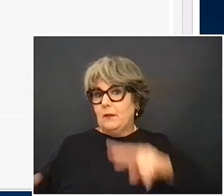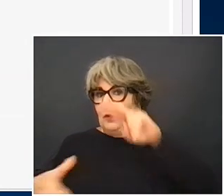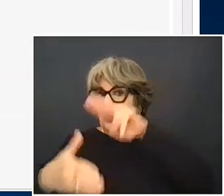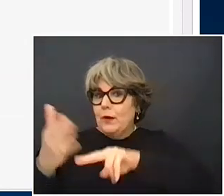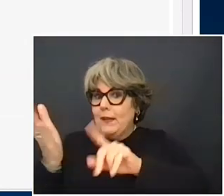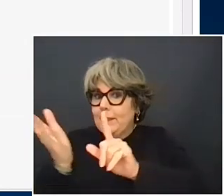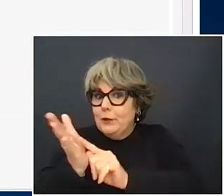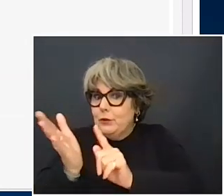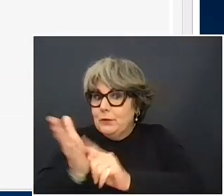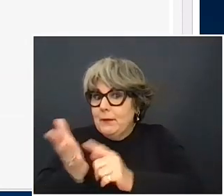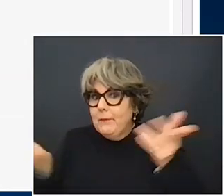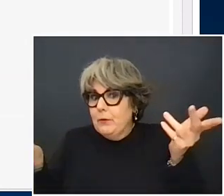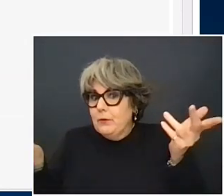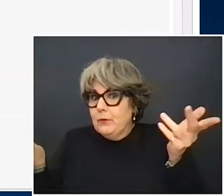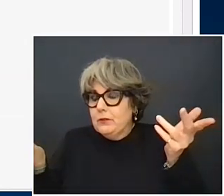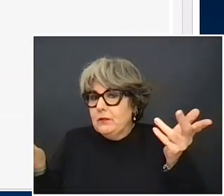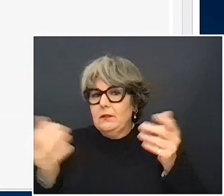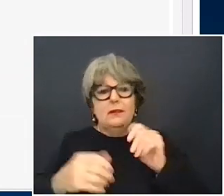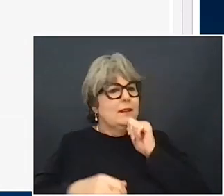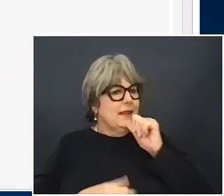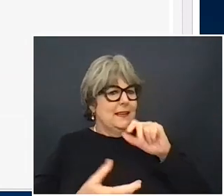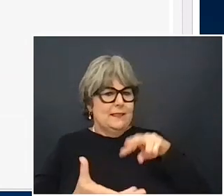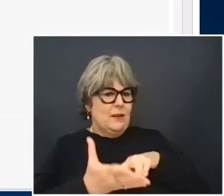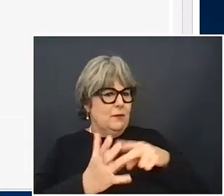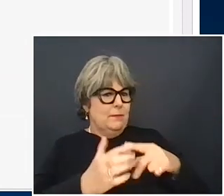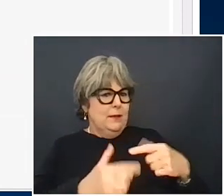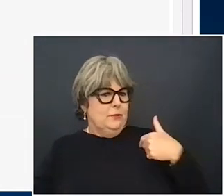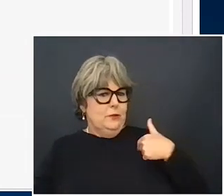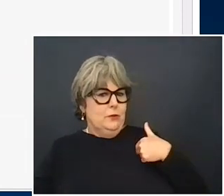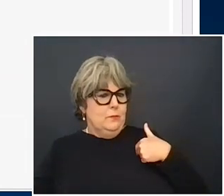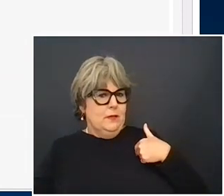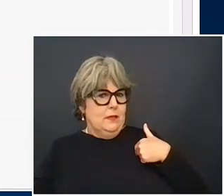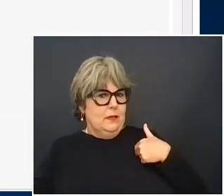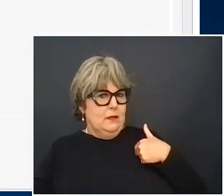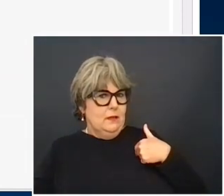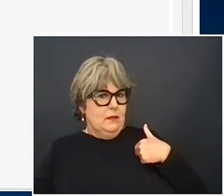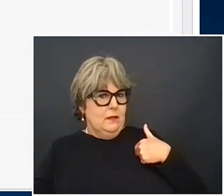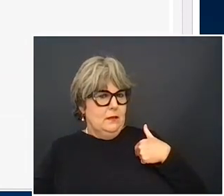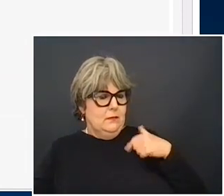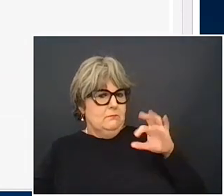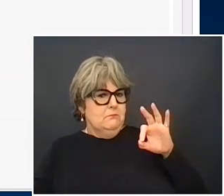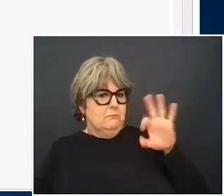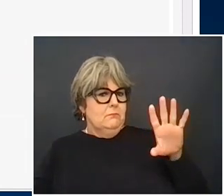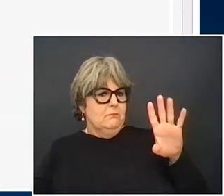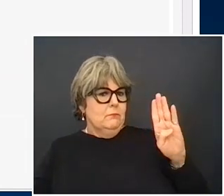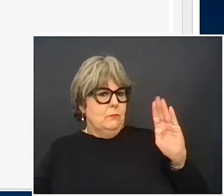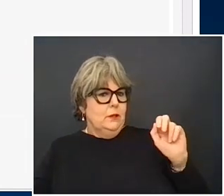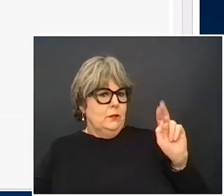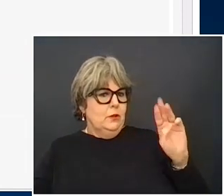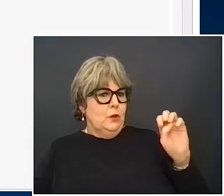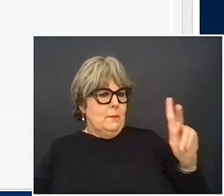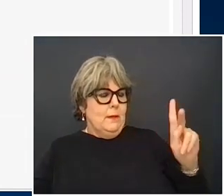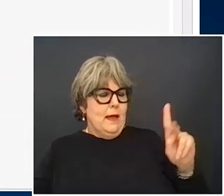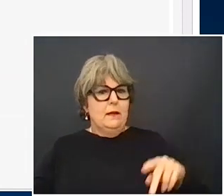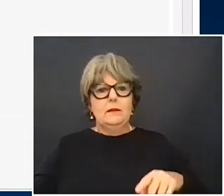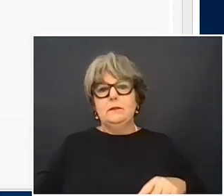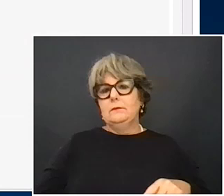That's not what that says to me. So we do that, Barmak, just for clarity. Let's- Regular part of the process.